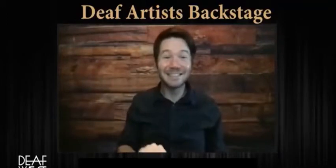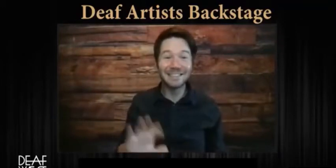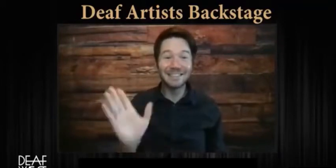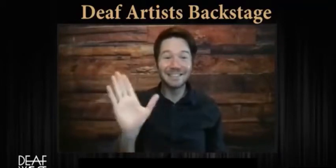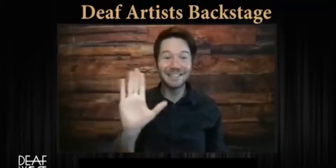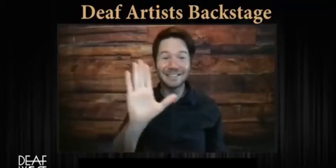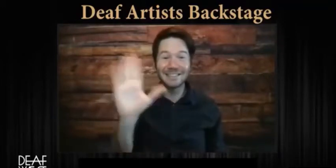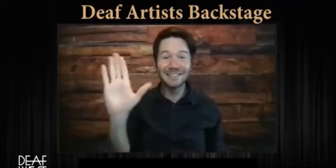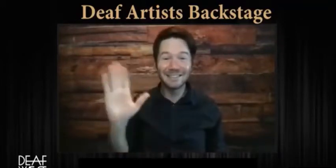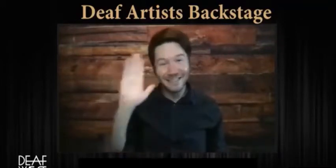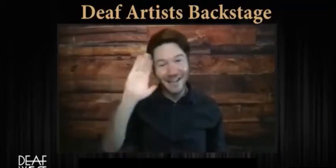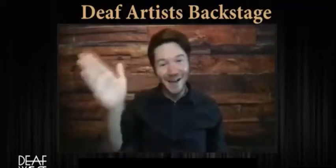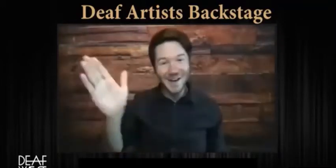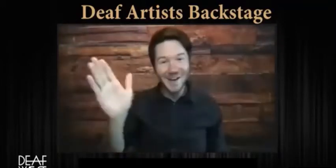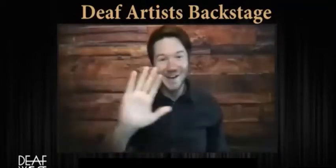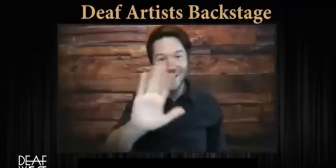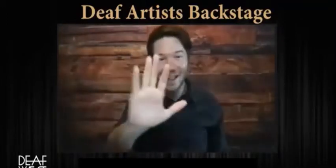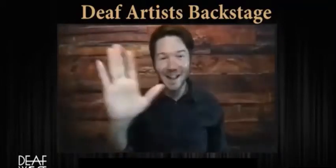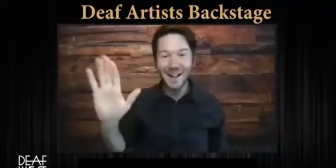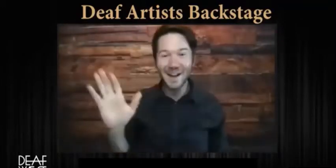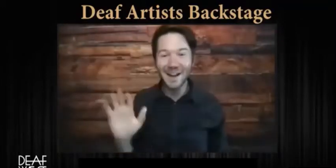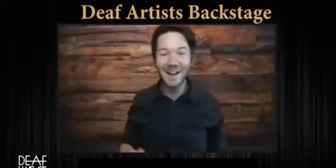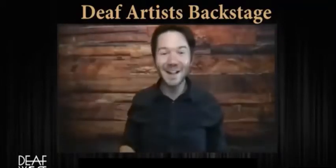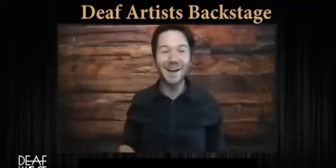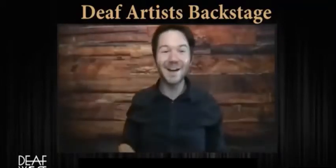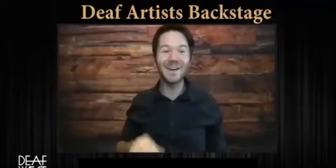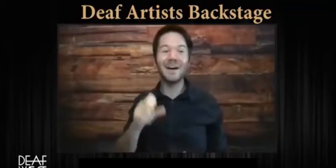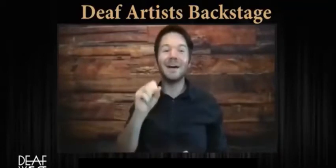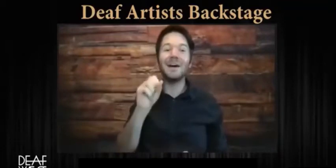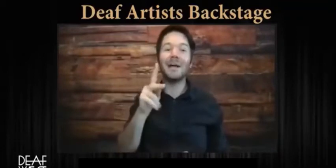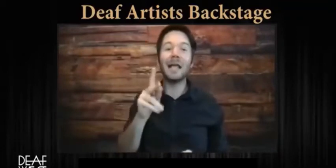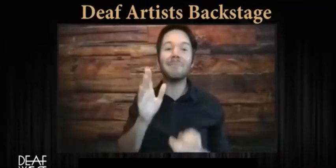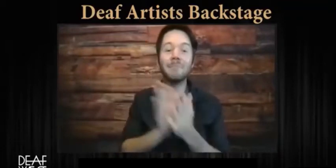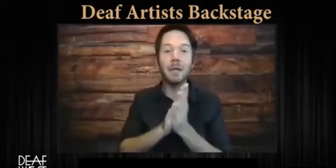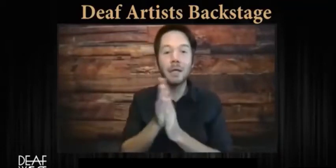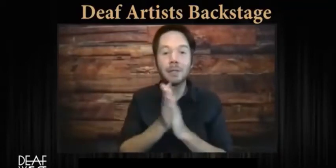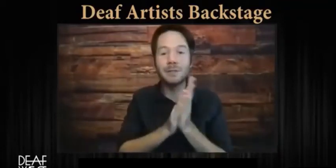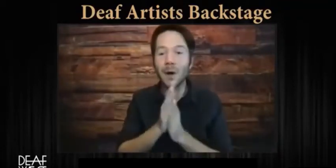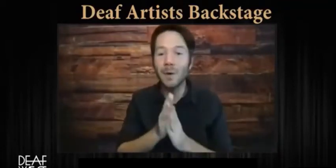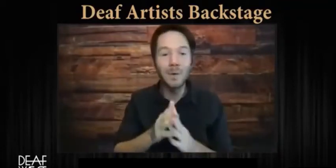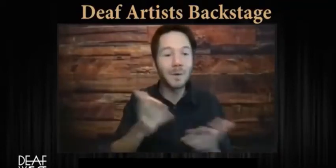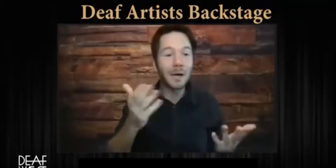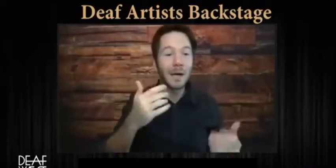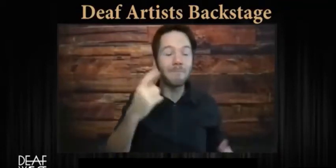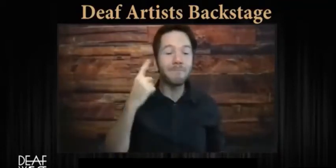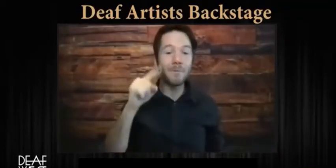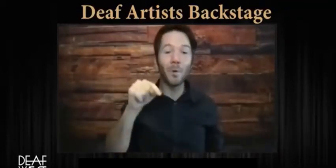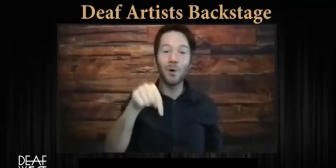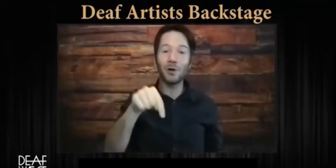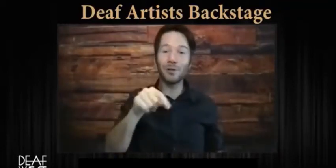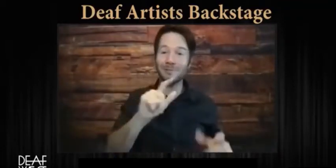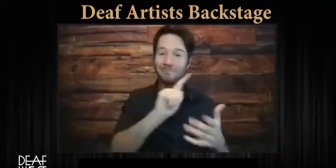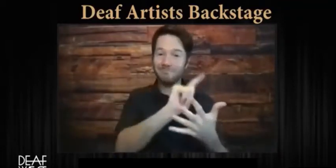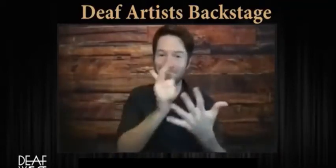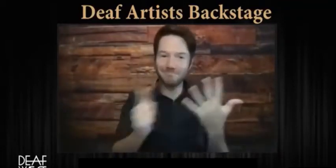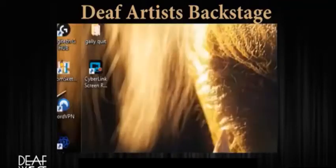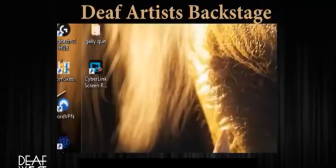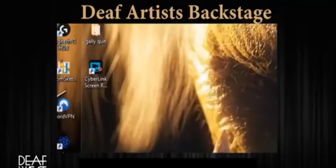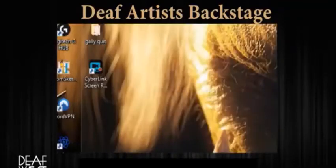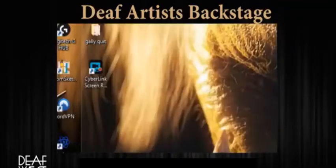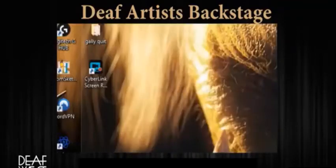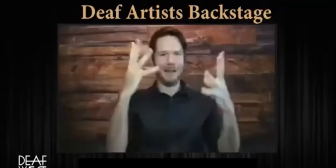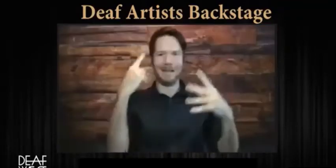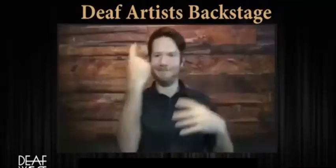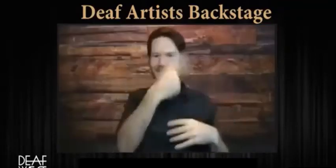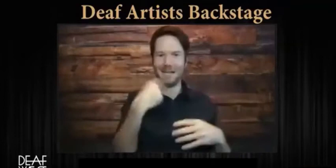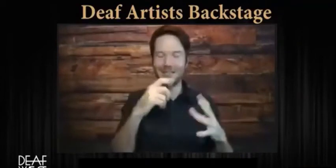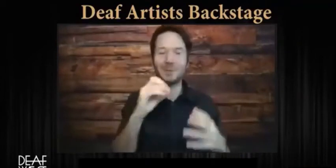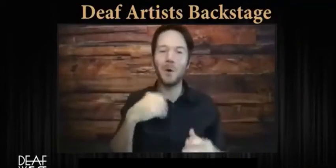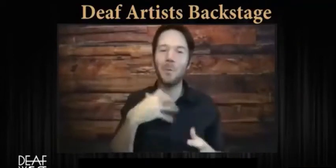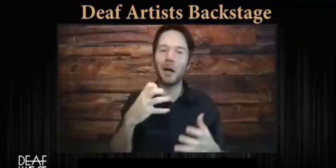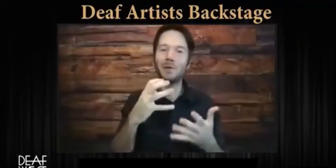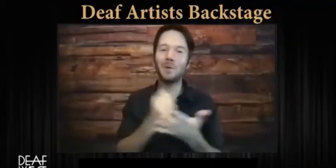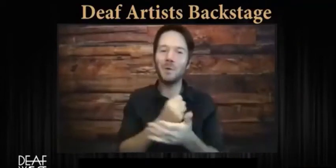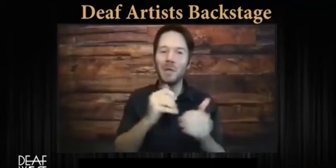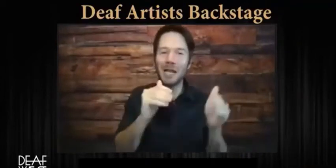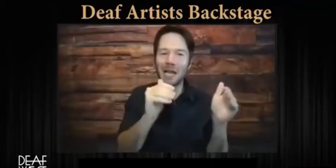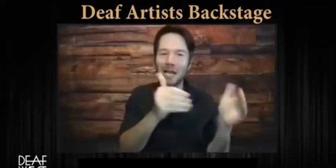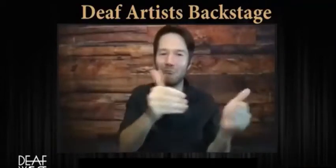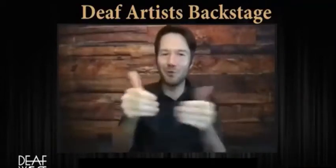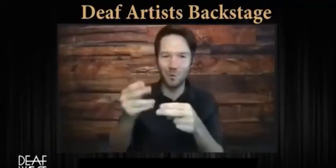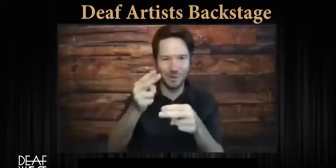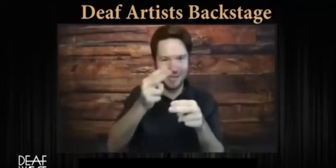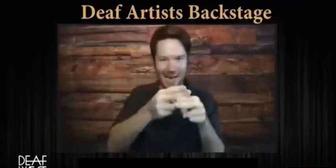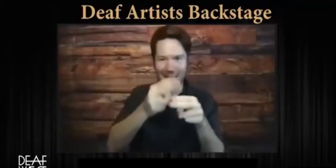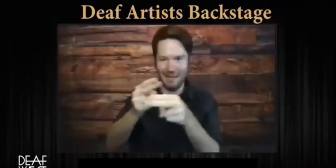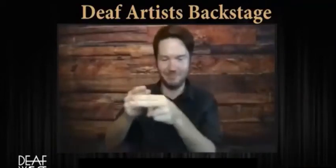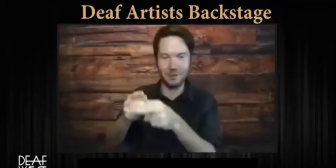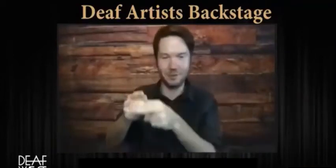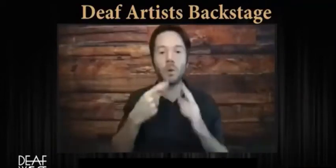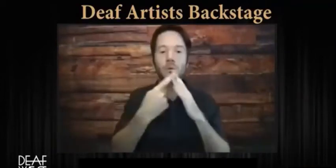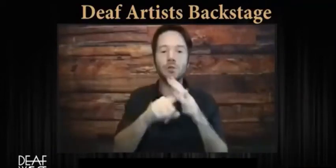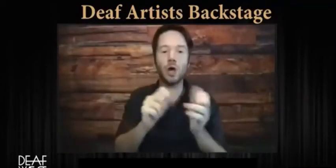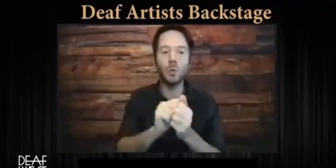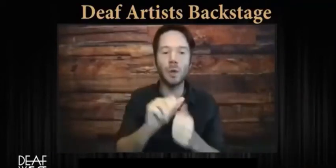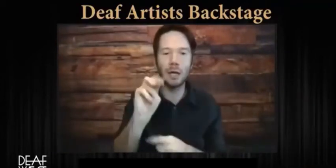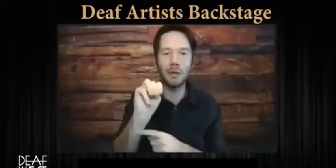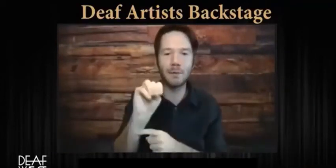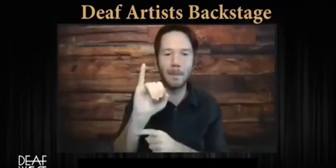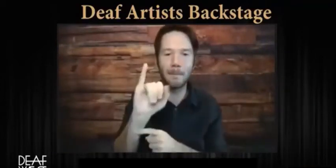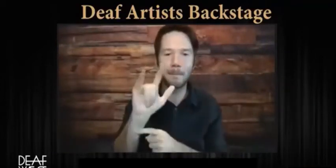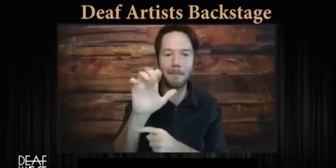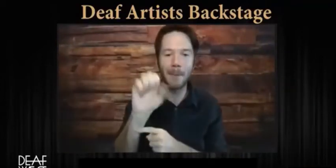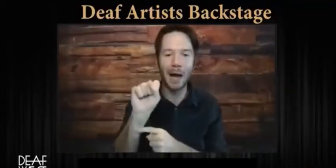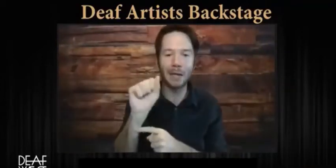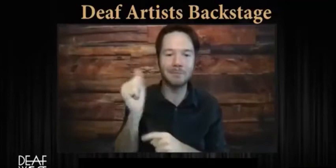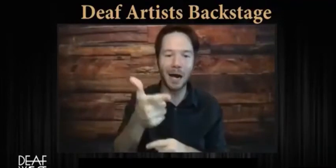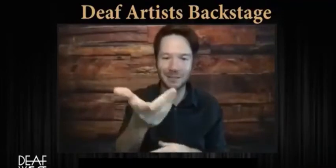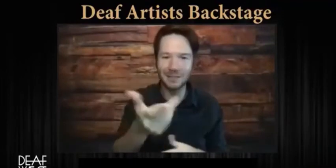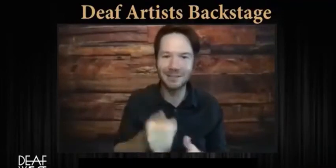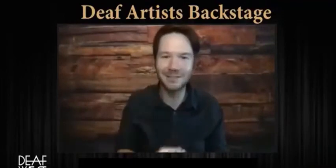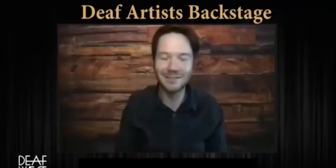Joey: (all 3 songs at the same time on loop) ~please translate ASL to English~